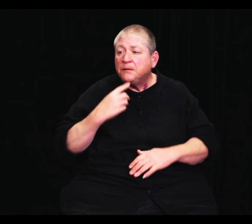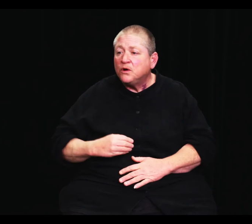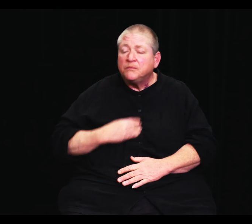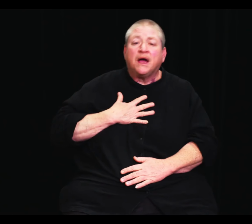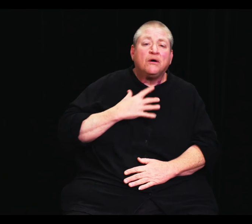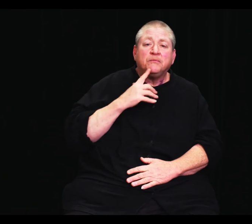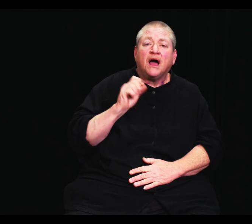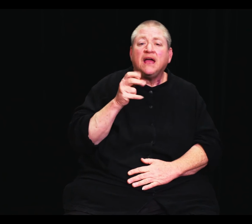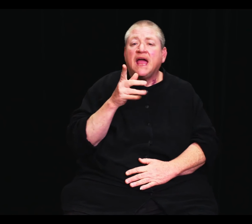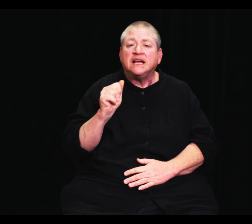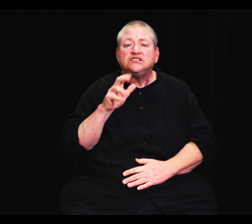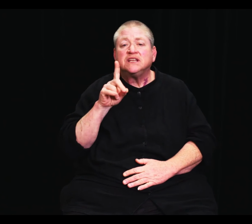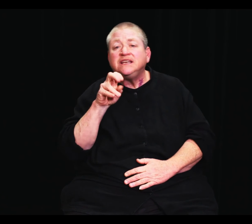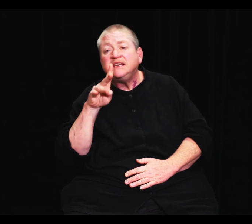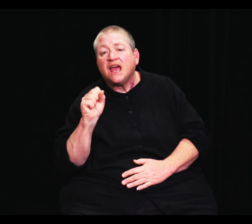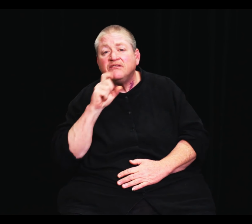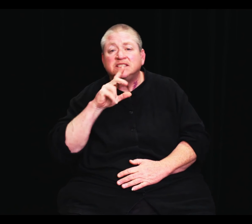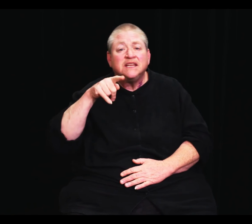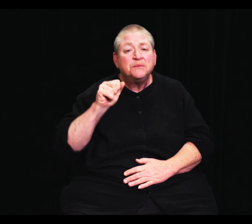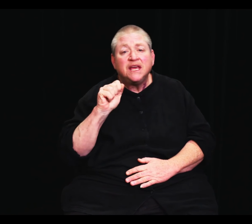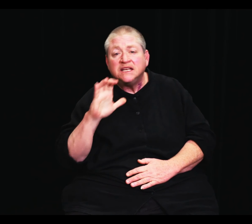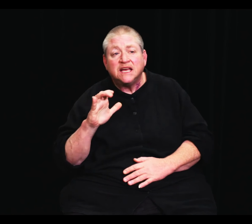Almost anything can happen here on a college campus.